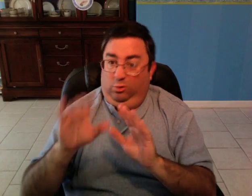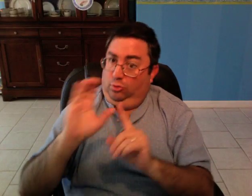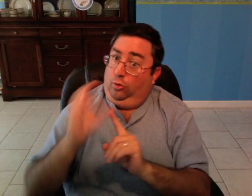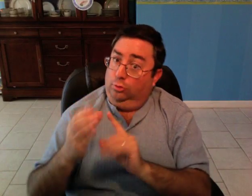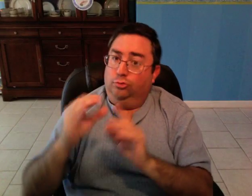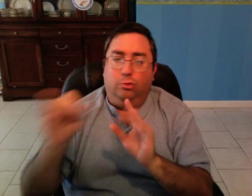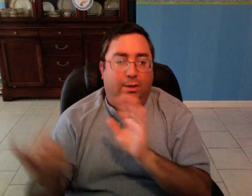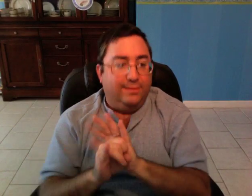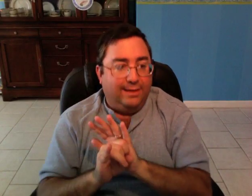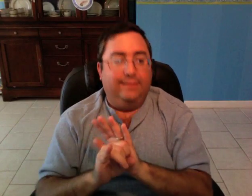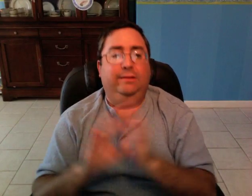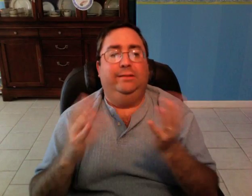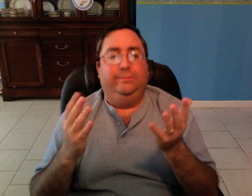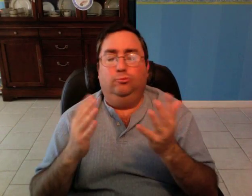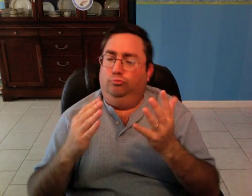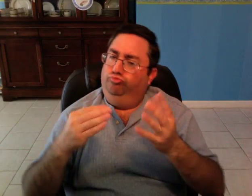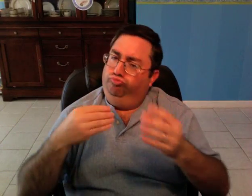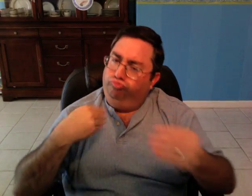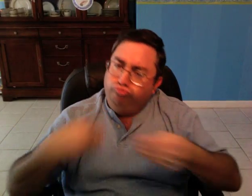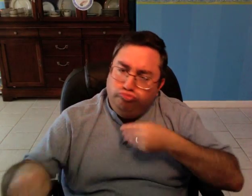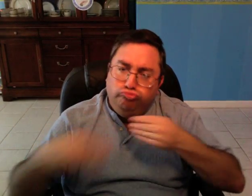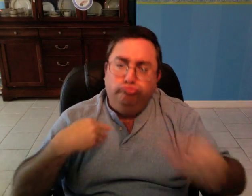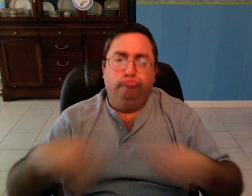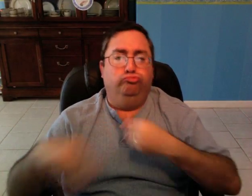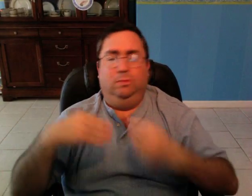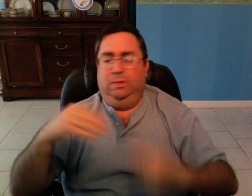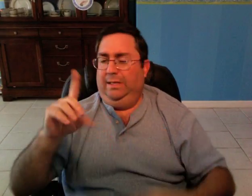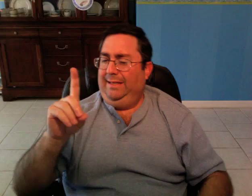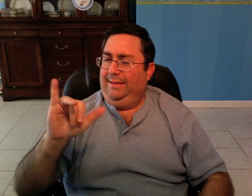Cultural identy is "dynamic"